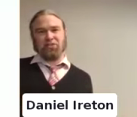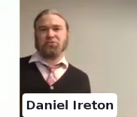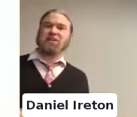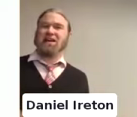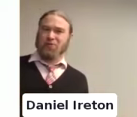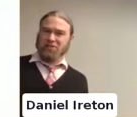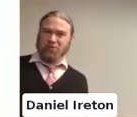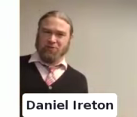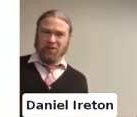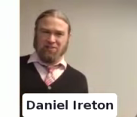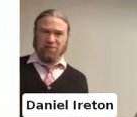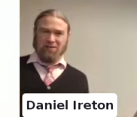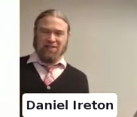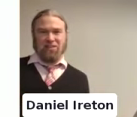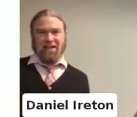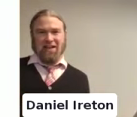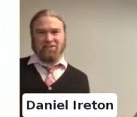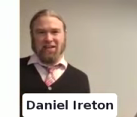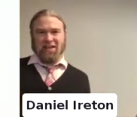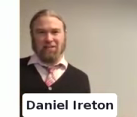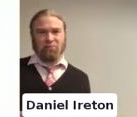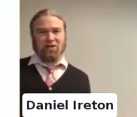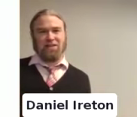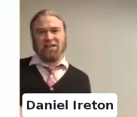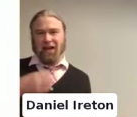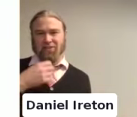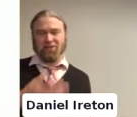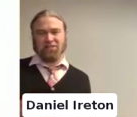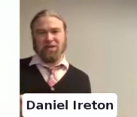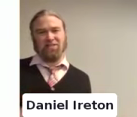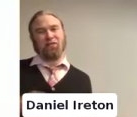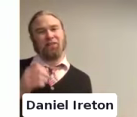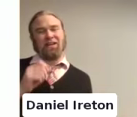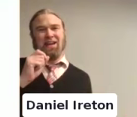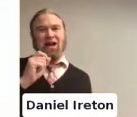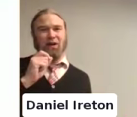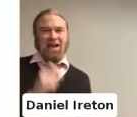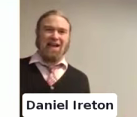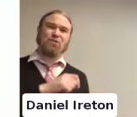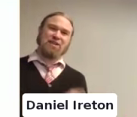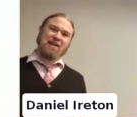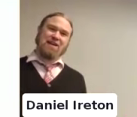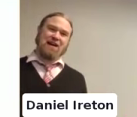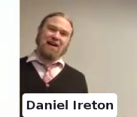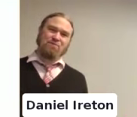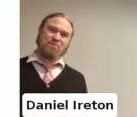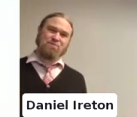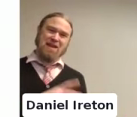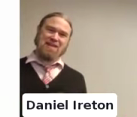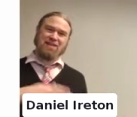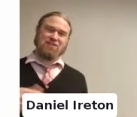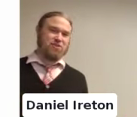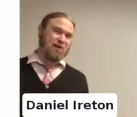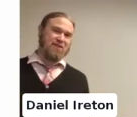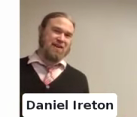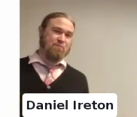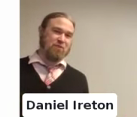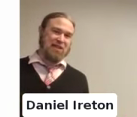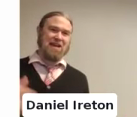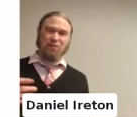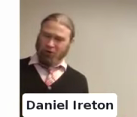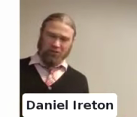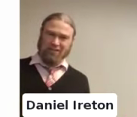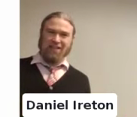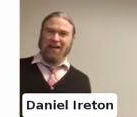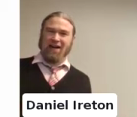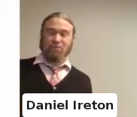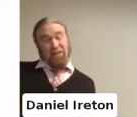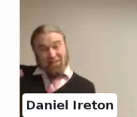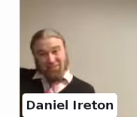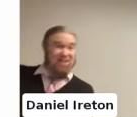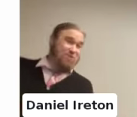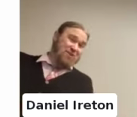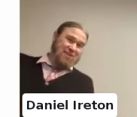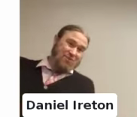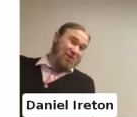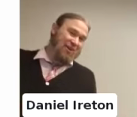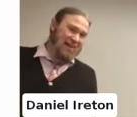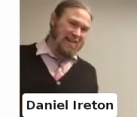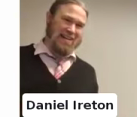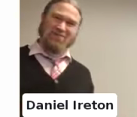And that's kind of what led to researching in games and education.